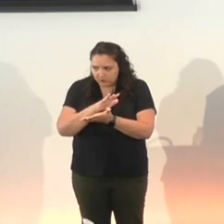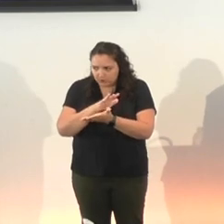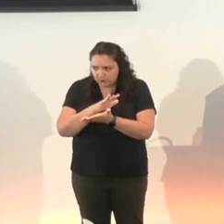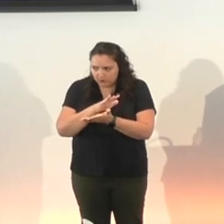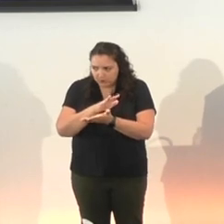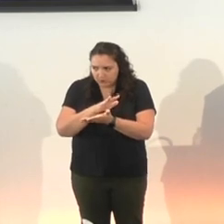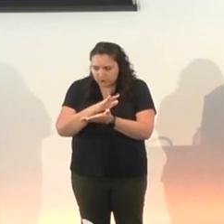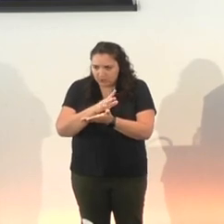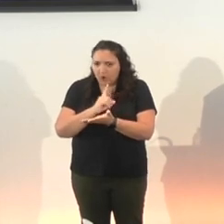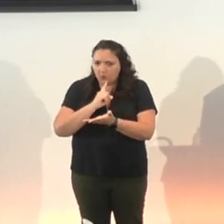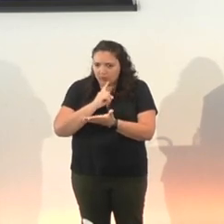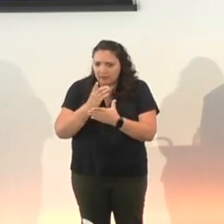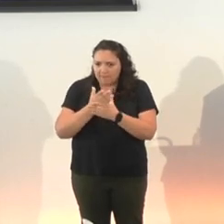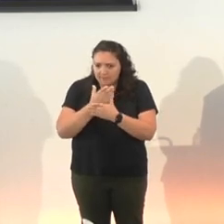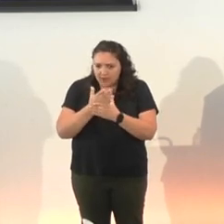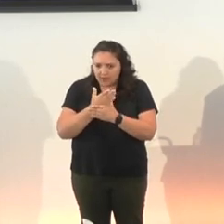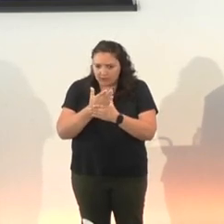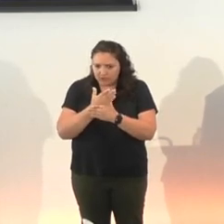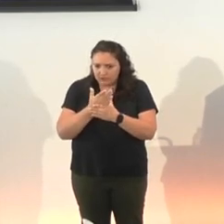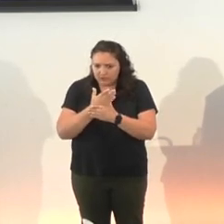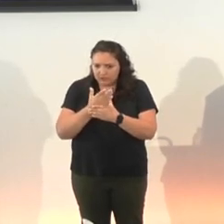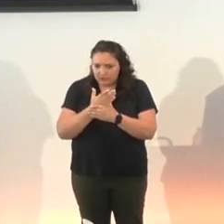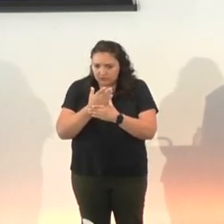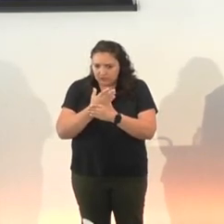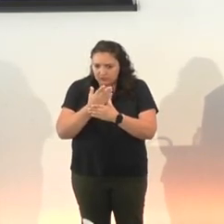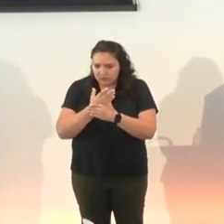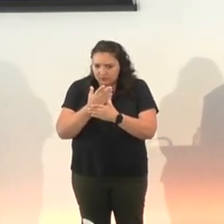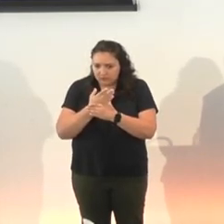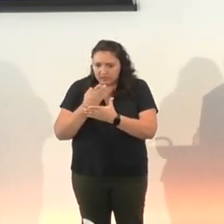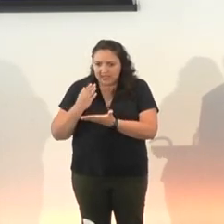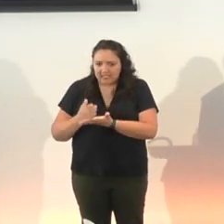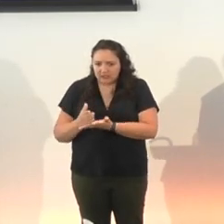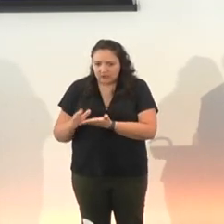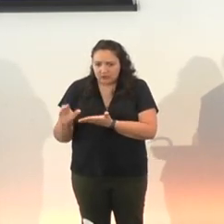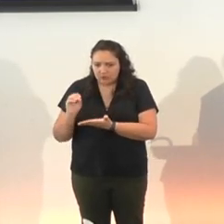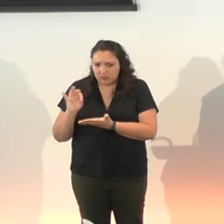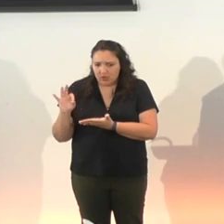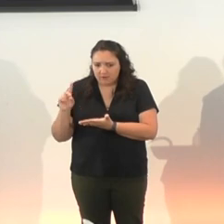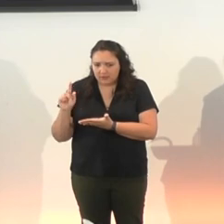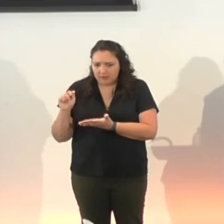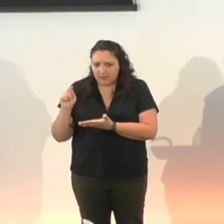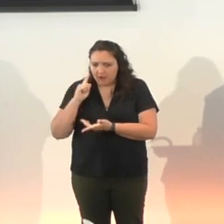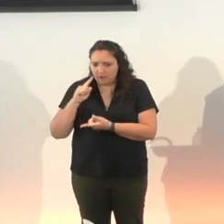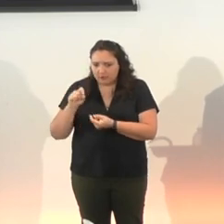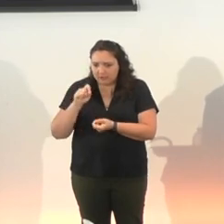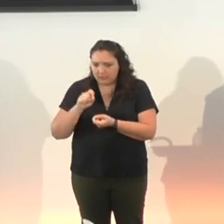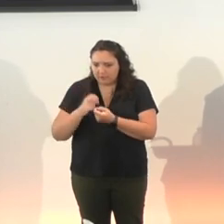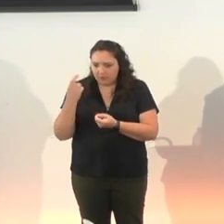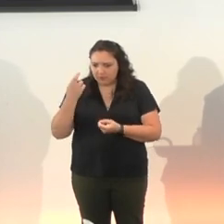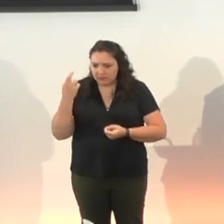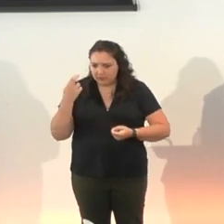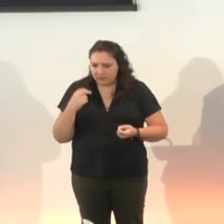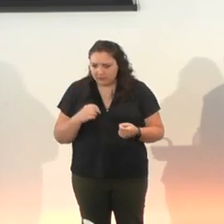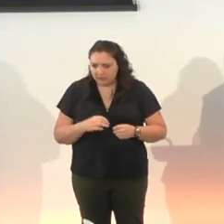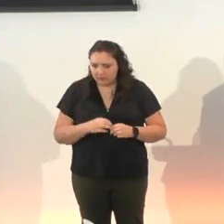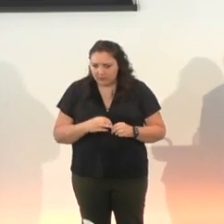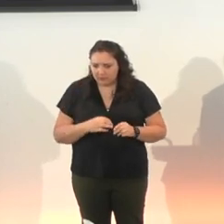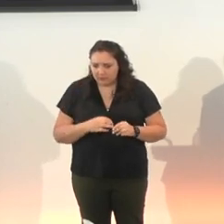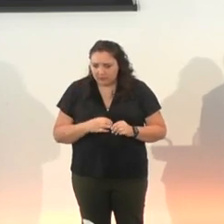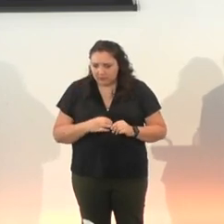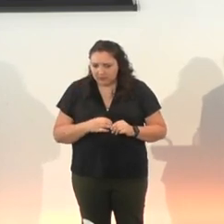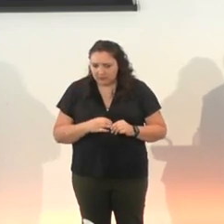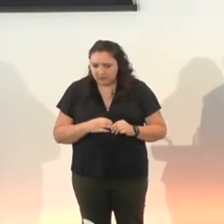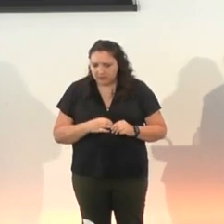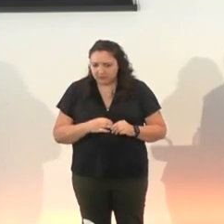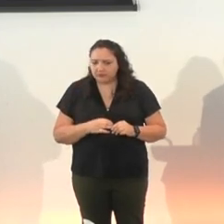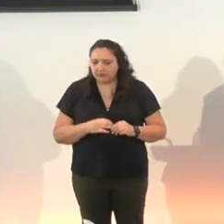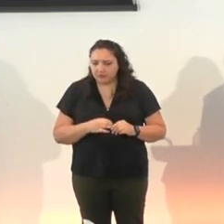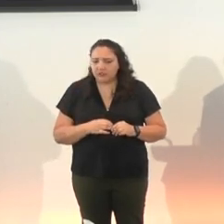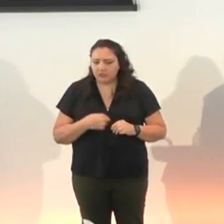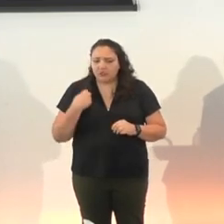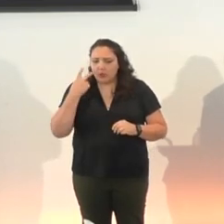really bothers me is exclusion of data for specific reasons. I see it a lot when people are